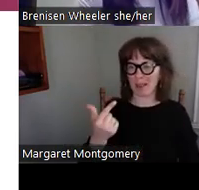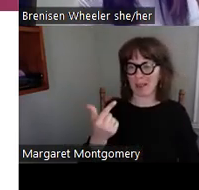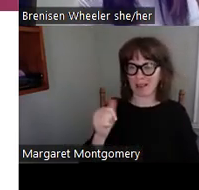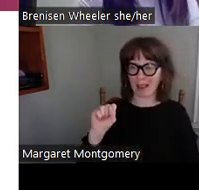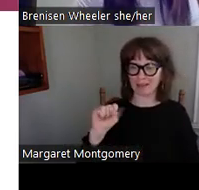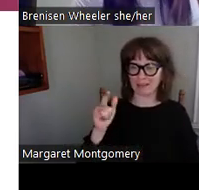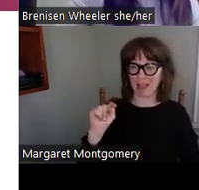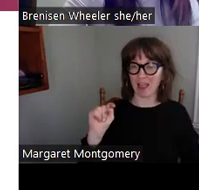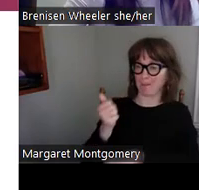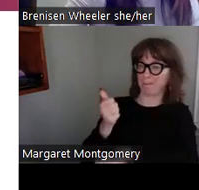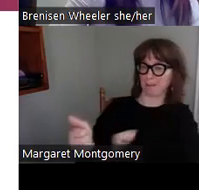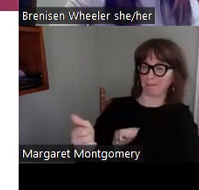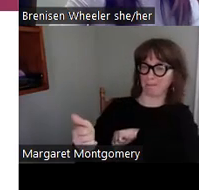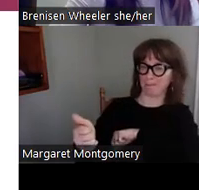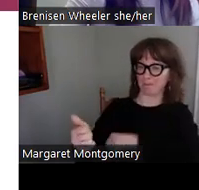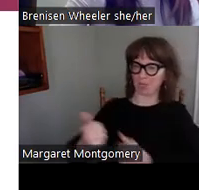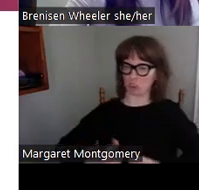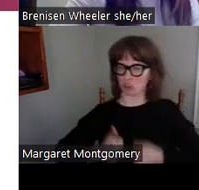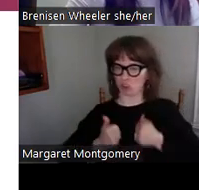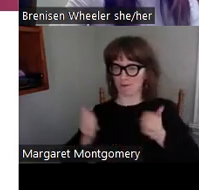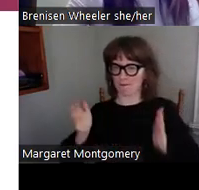of person. 12:38:54 And so it can be tough to ask people